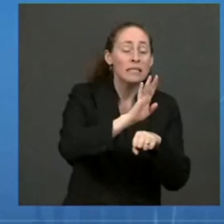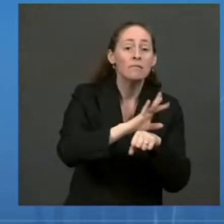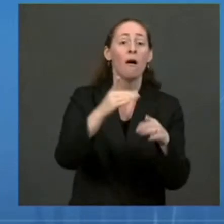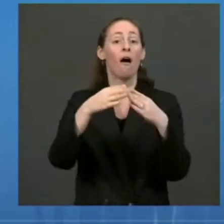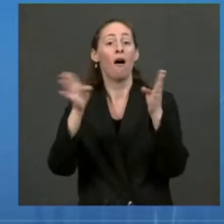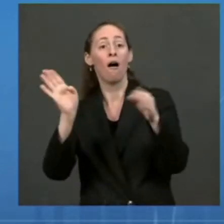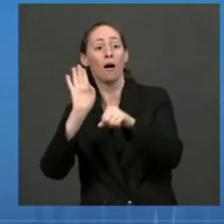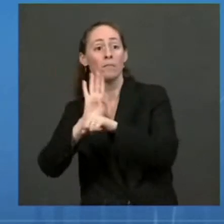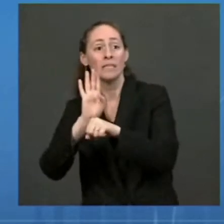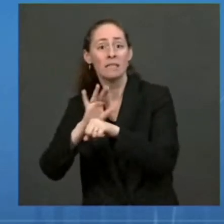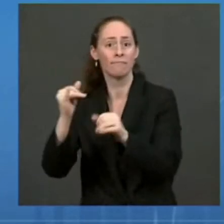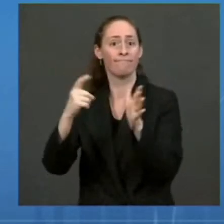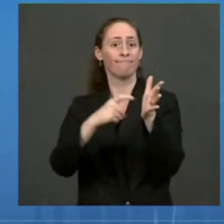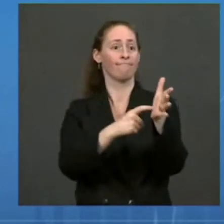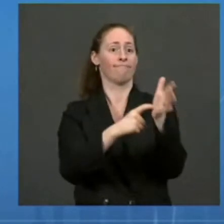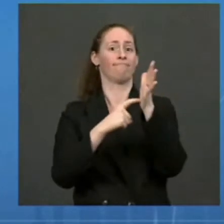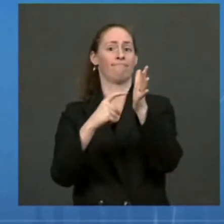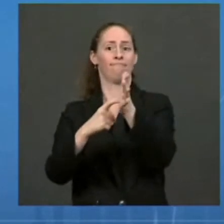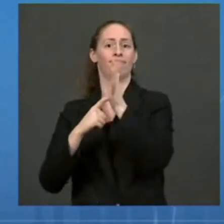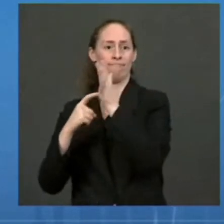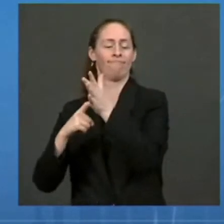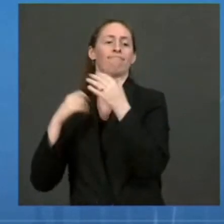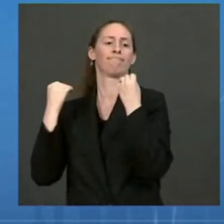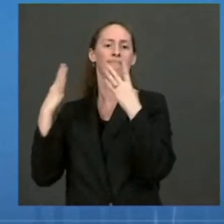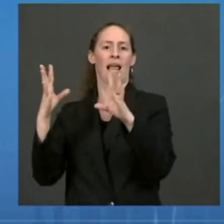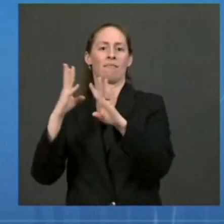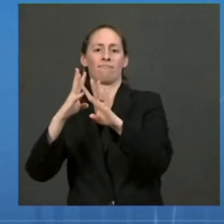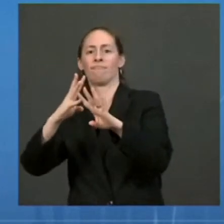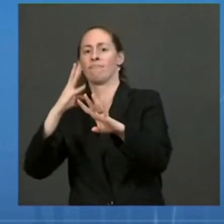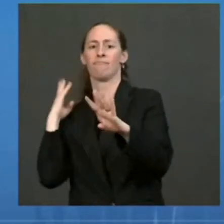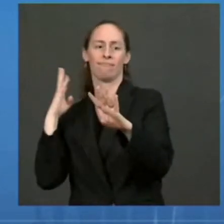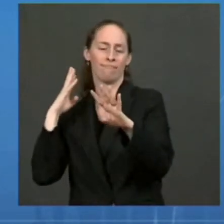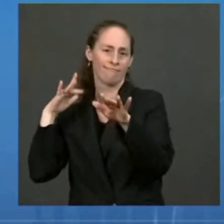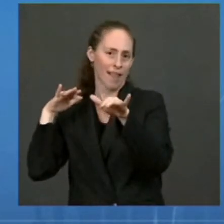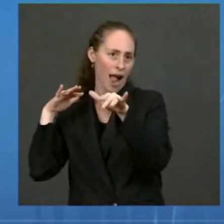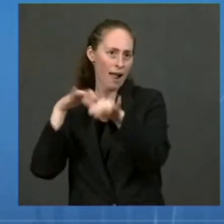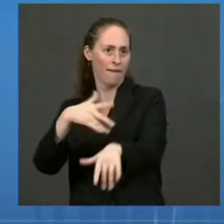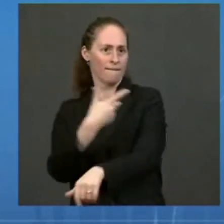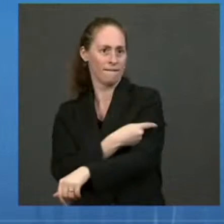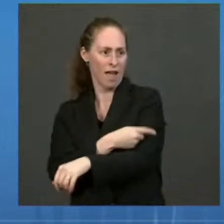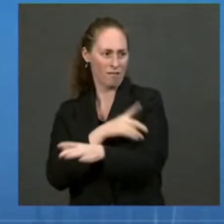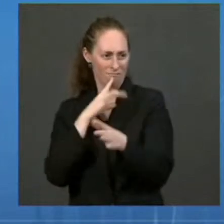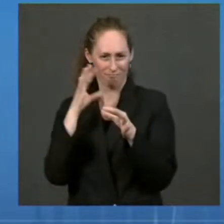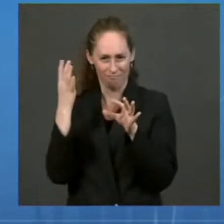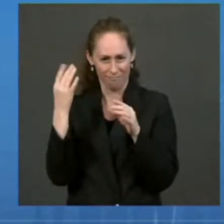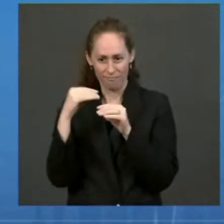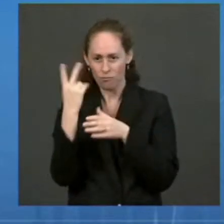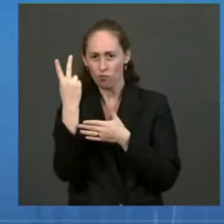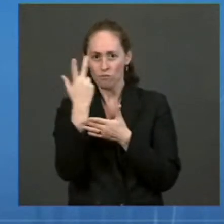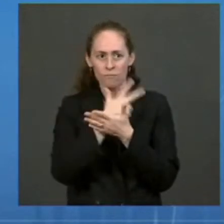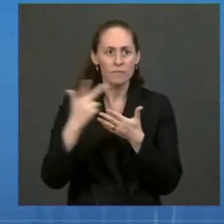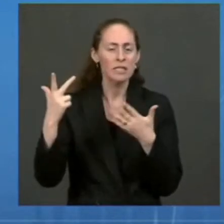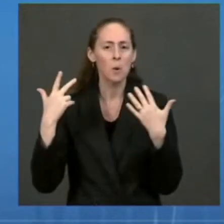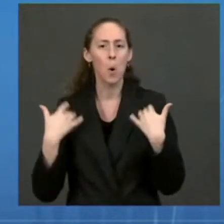PLAIN AND SIMPLE, PRIVATE AND PUBLIC SECTORS IMPLEMENTING VACCINATION REQUIREMENTS HAVE SEEN VACCINATION RATES